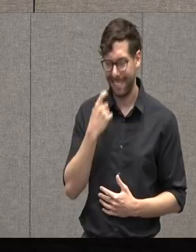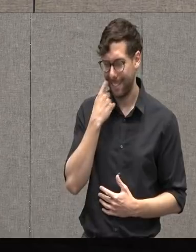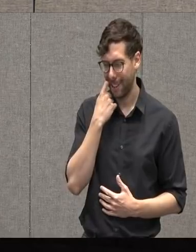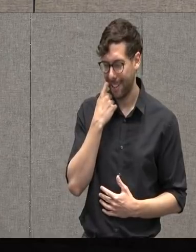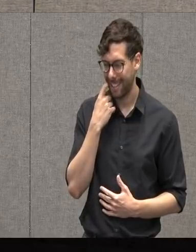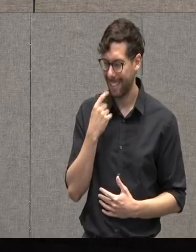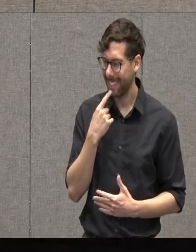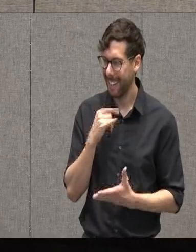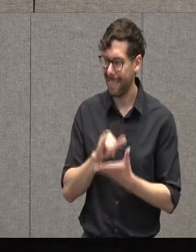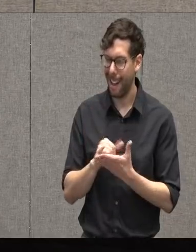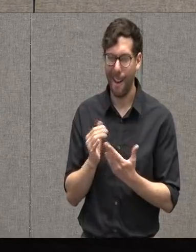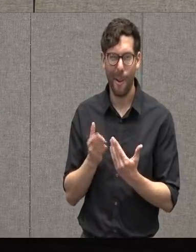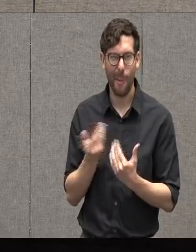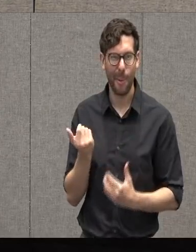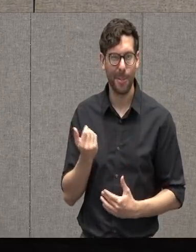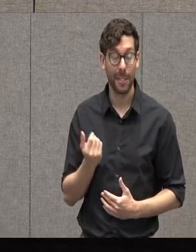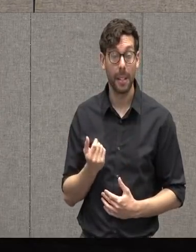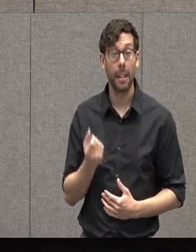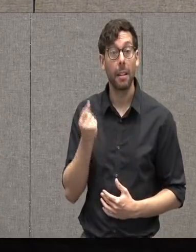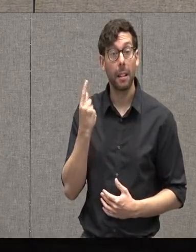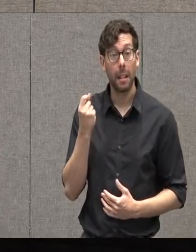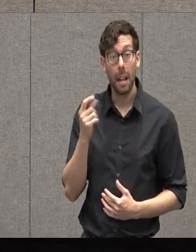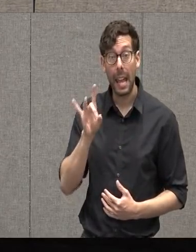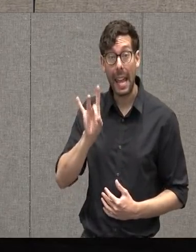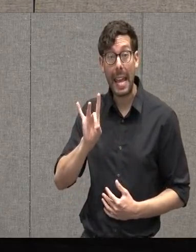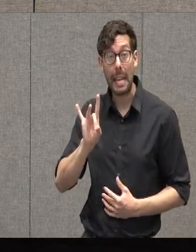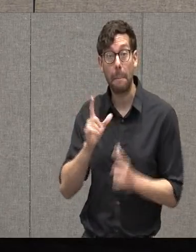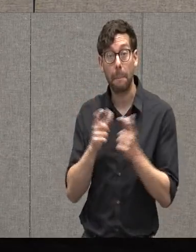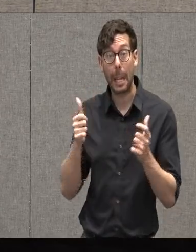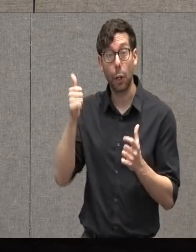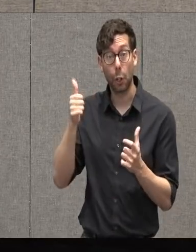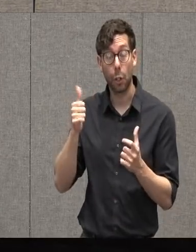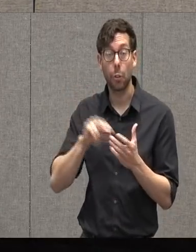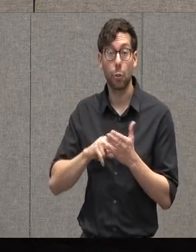Eight is larger, so I'll start with the number eight,